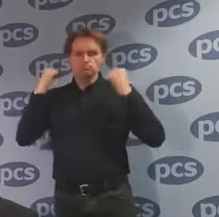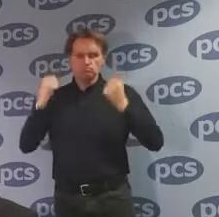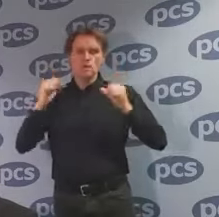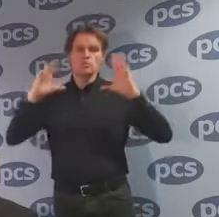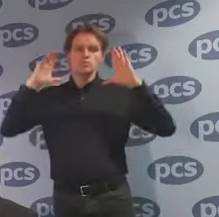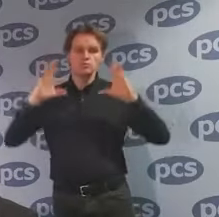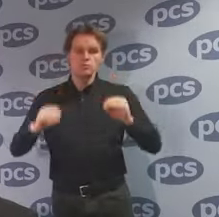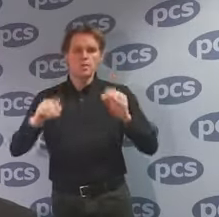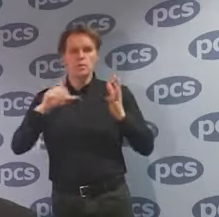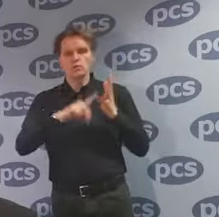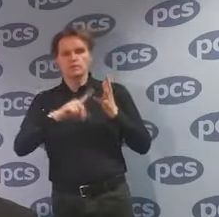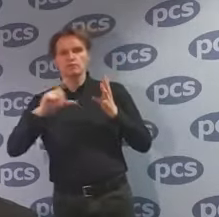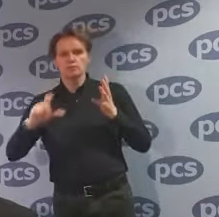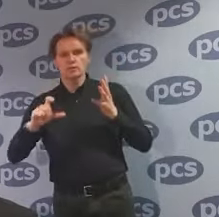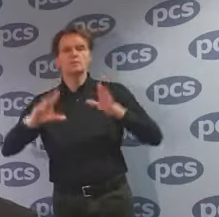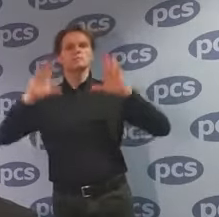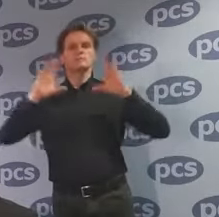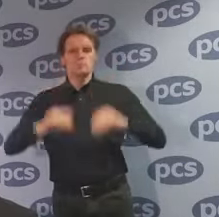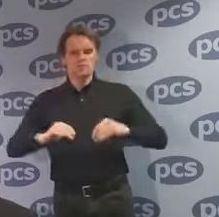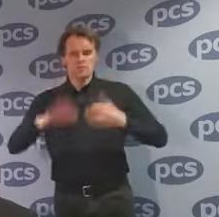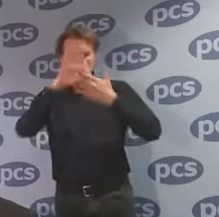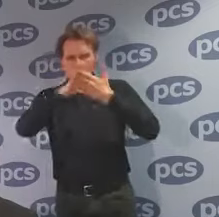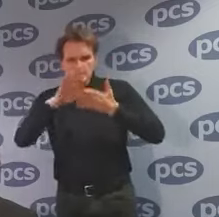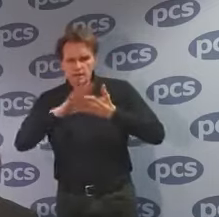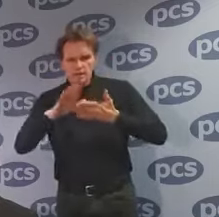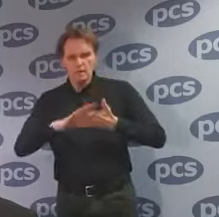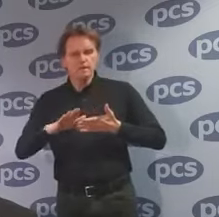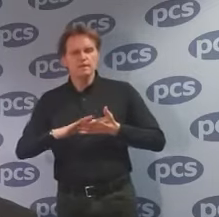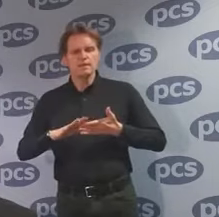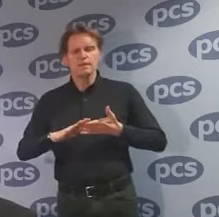with the real problems about the delays in benefit the way that benefit is paid